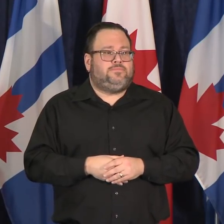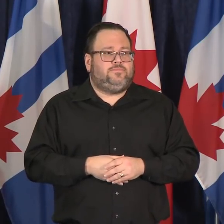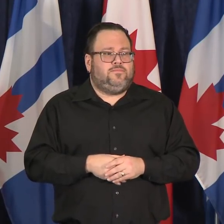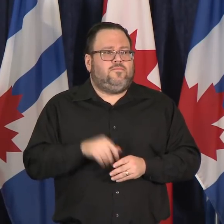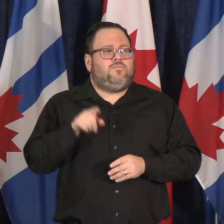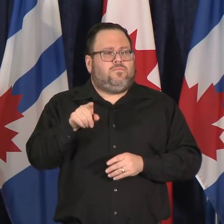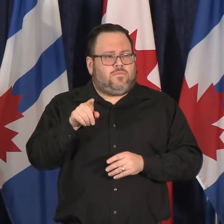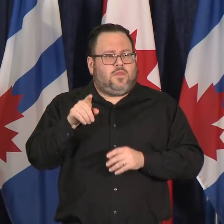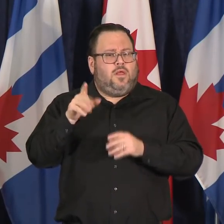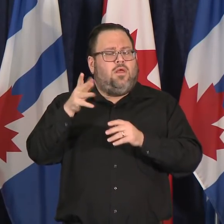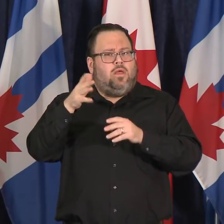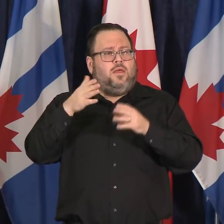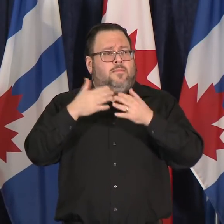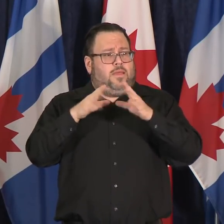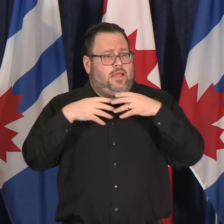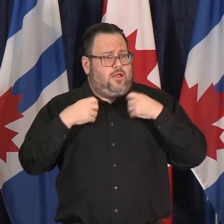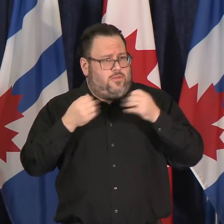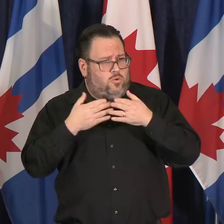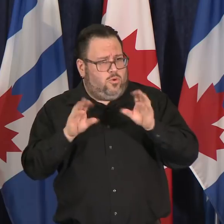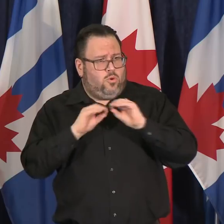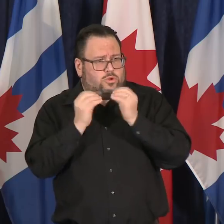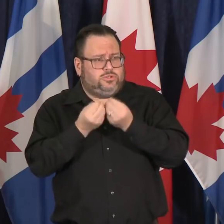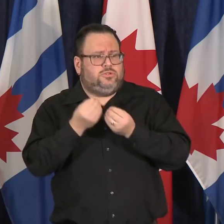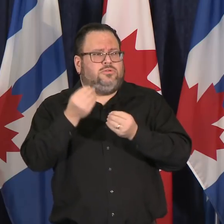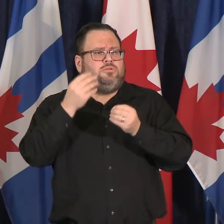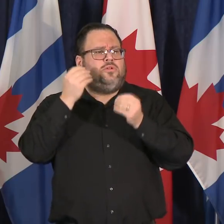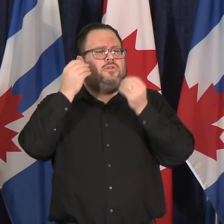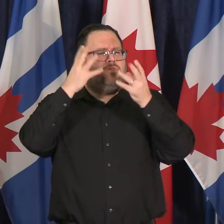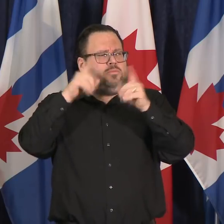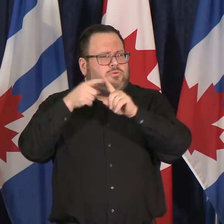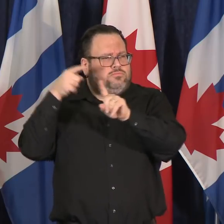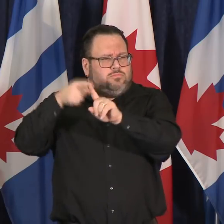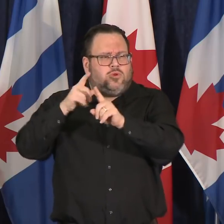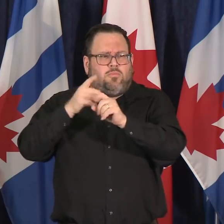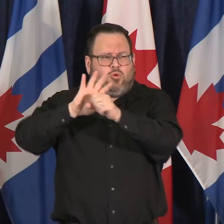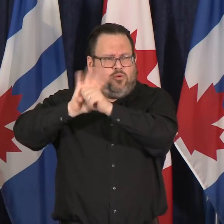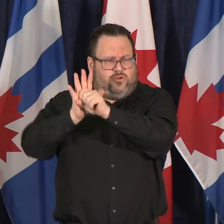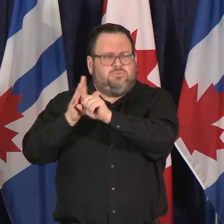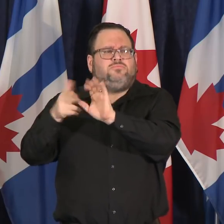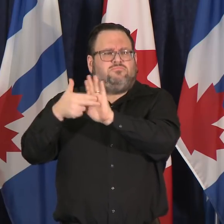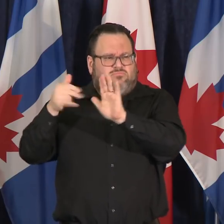person taking certain bus routes through the city and so on I don't think we've